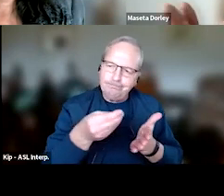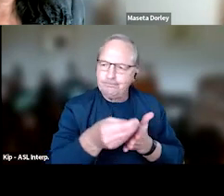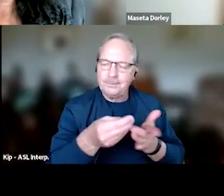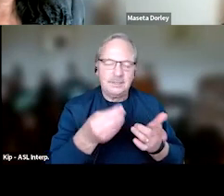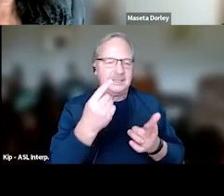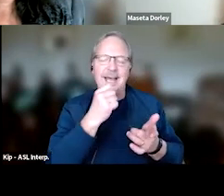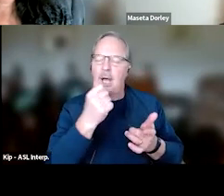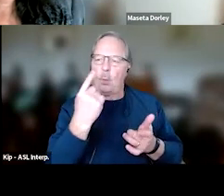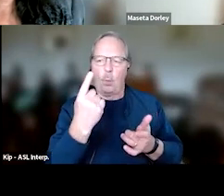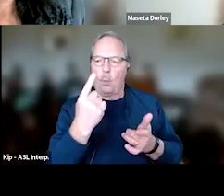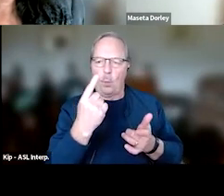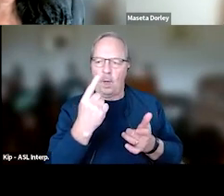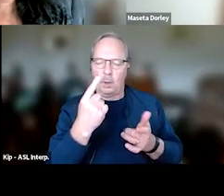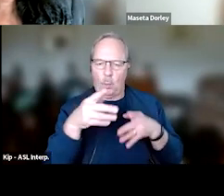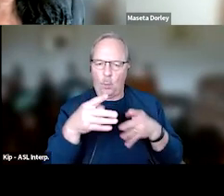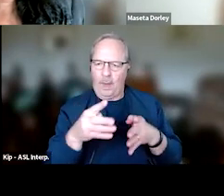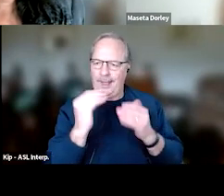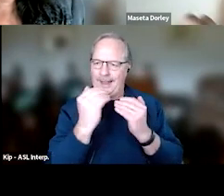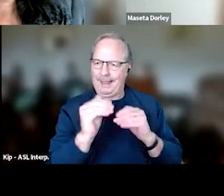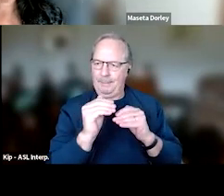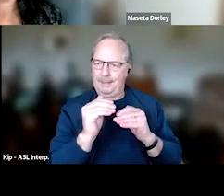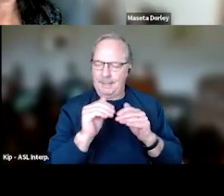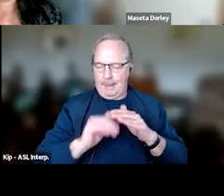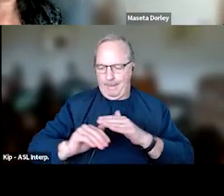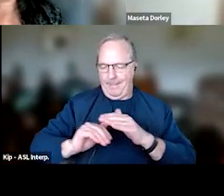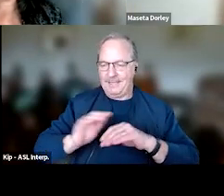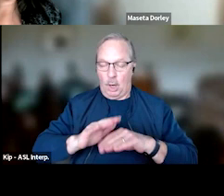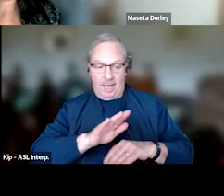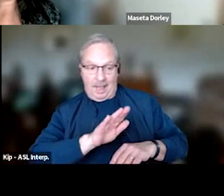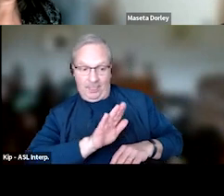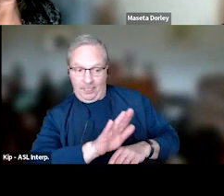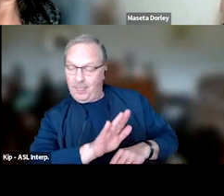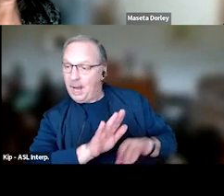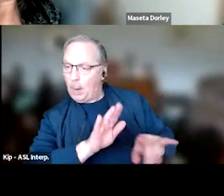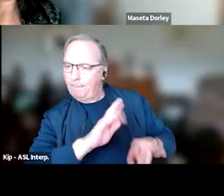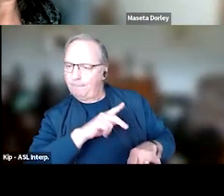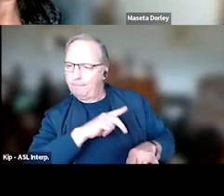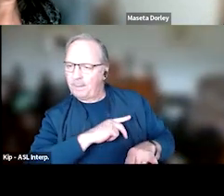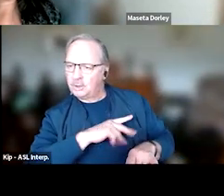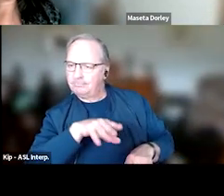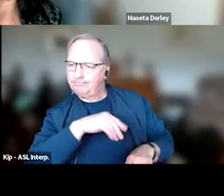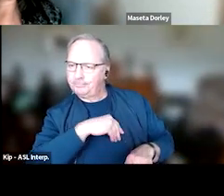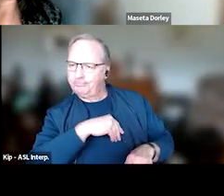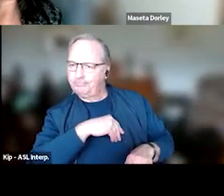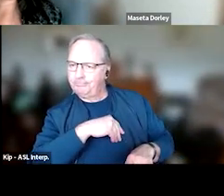that limits based on, again, that person's personal accessibility of resources